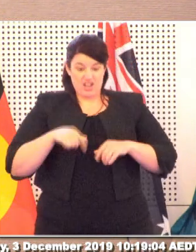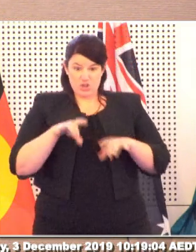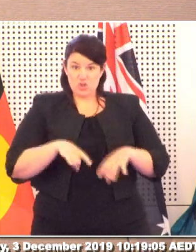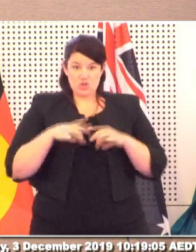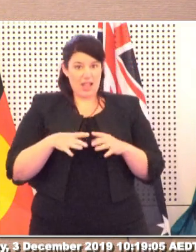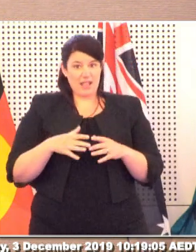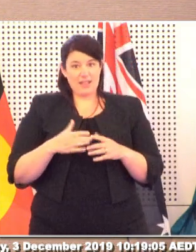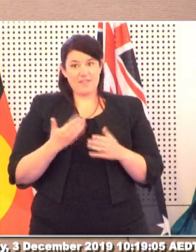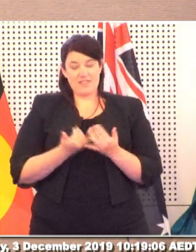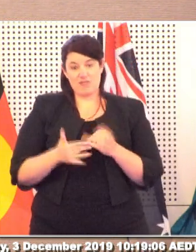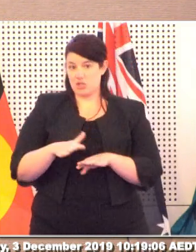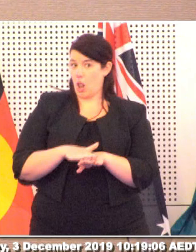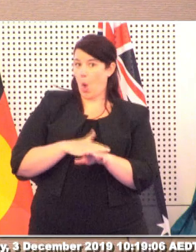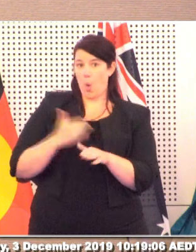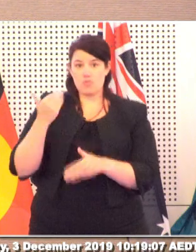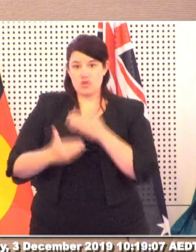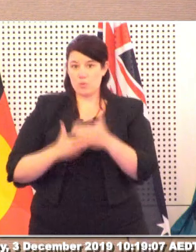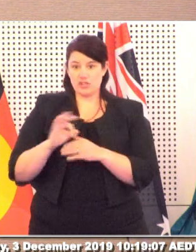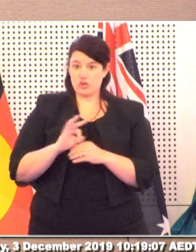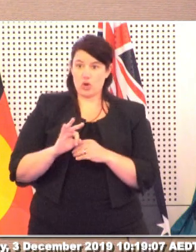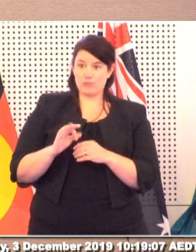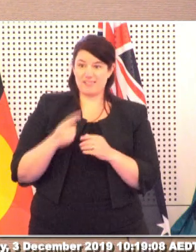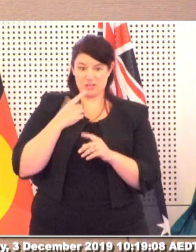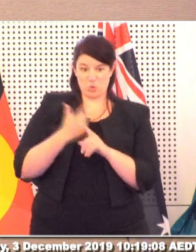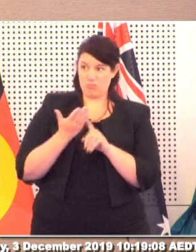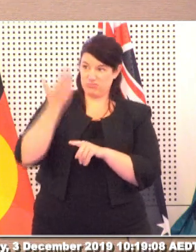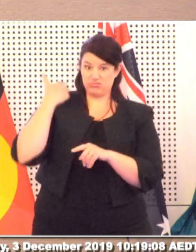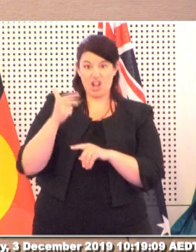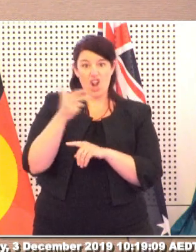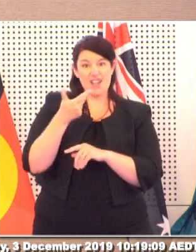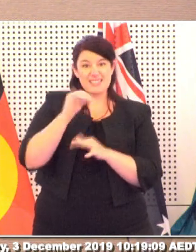So I’ve talked about it starting in the 1960s and there are still institutions out